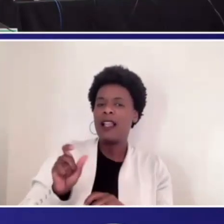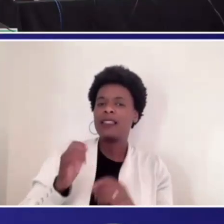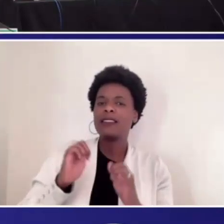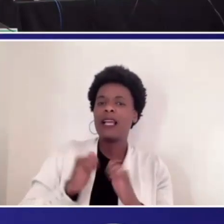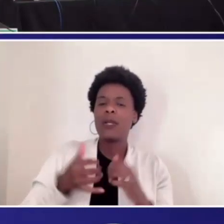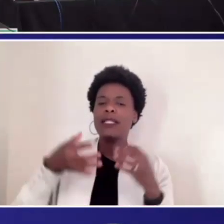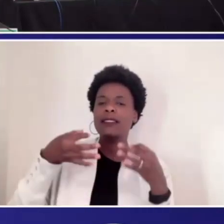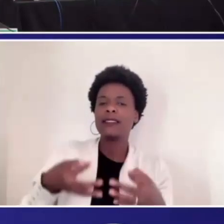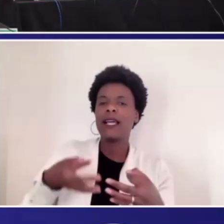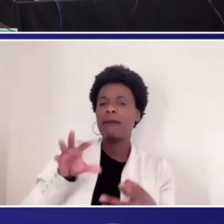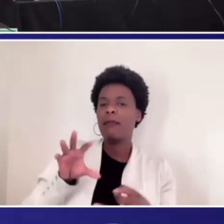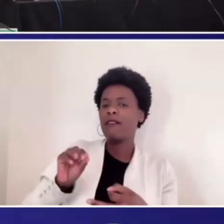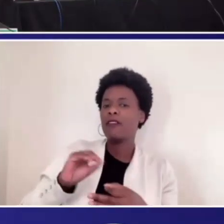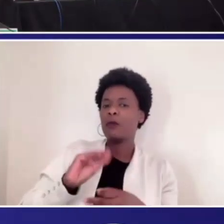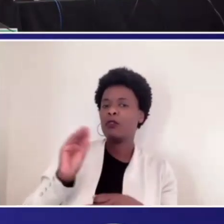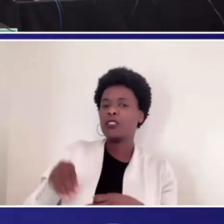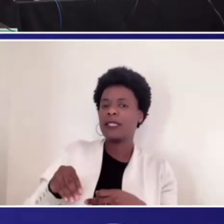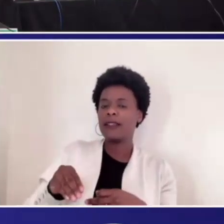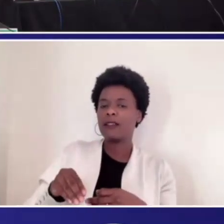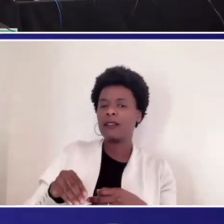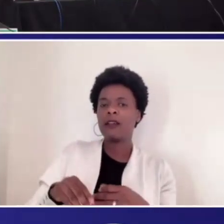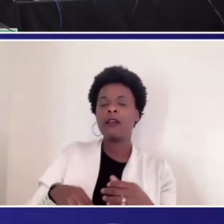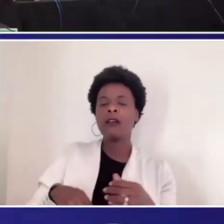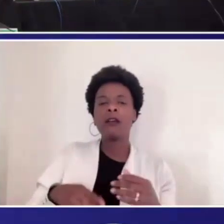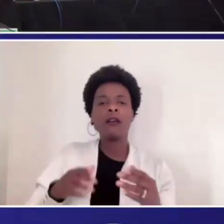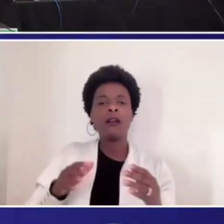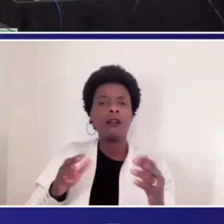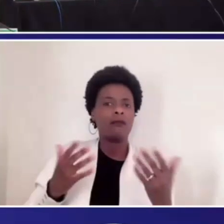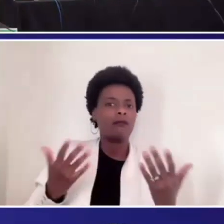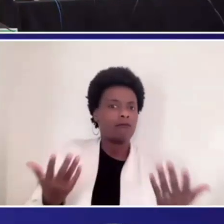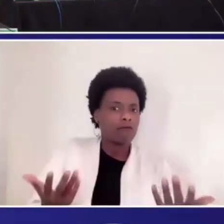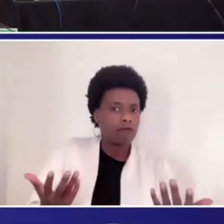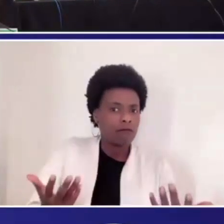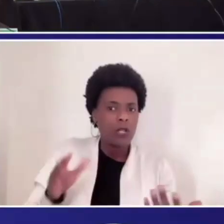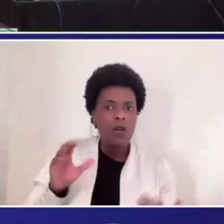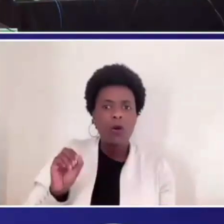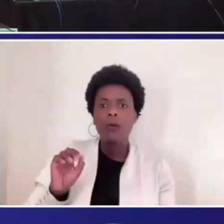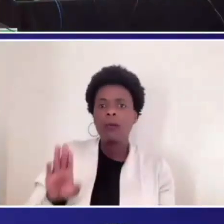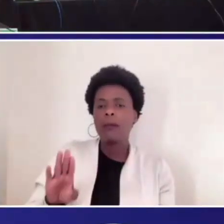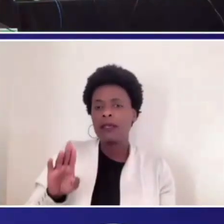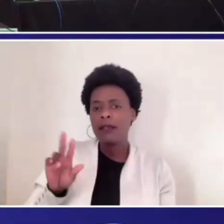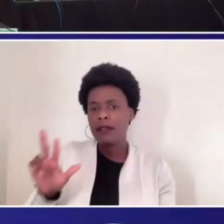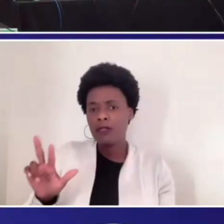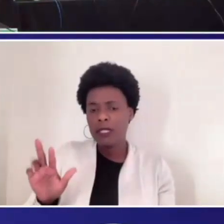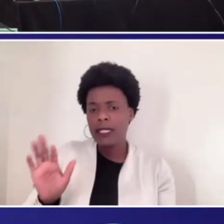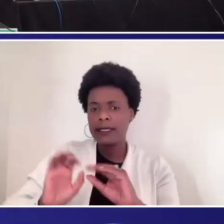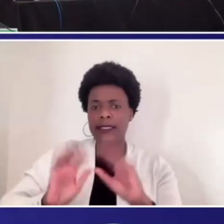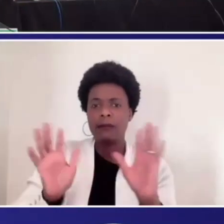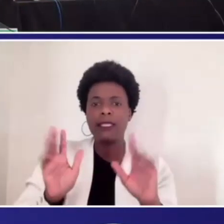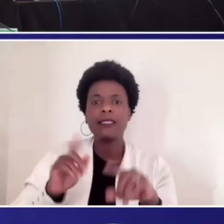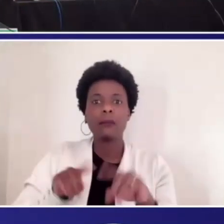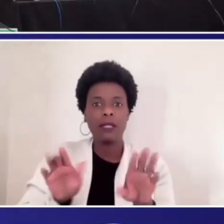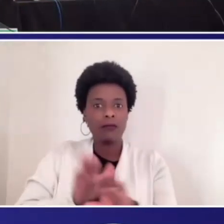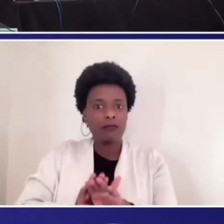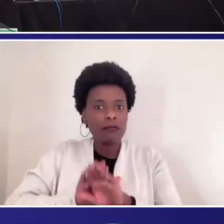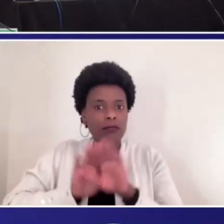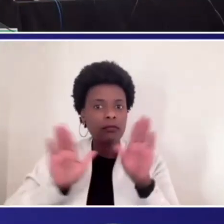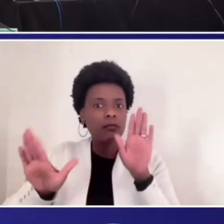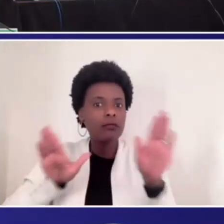nonprofessional because I think, you know, OBB is very explicit that there is a divide there. And so if the intention